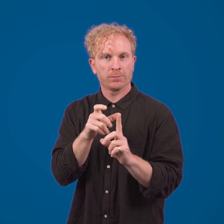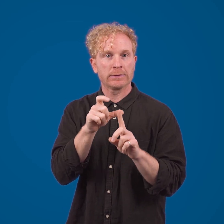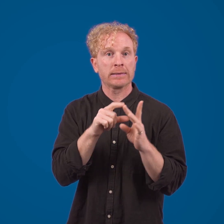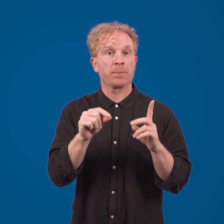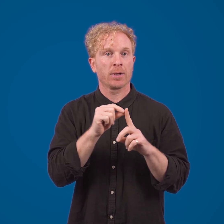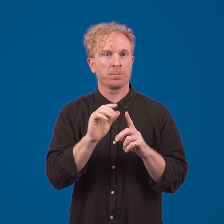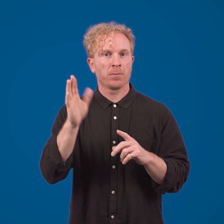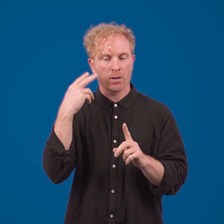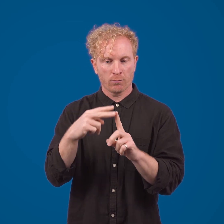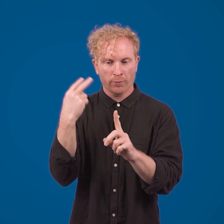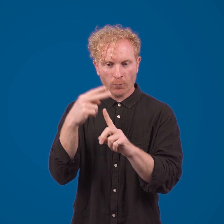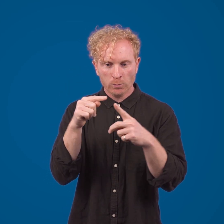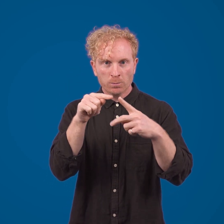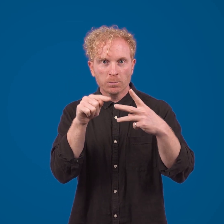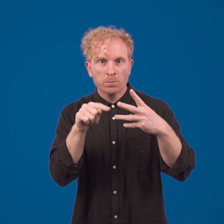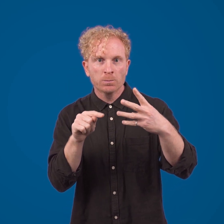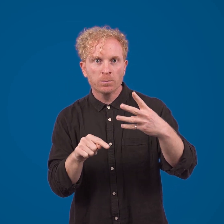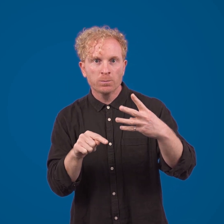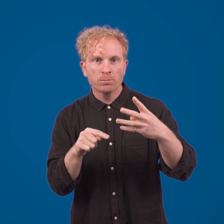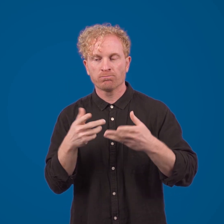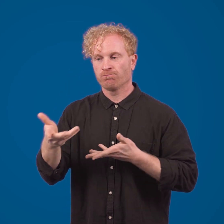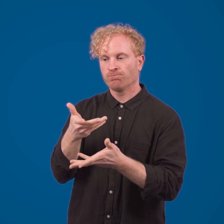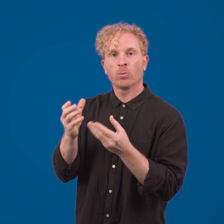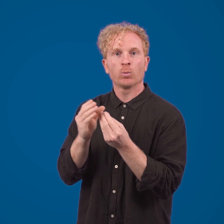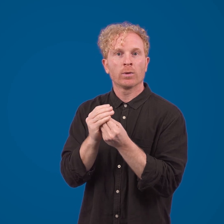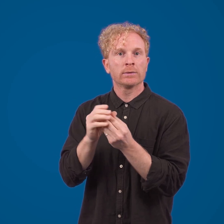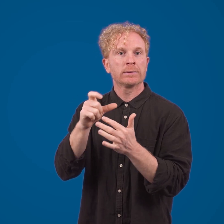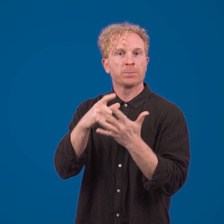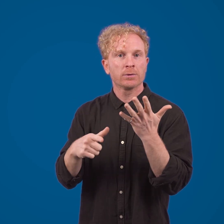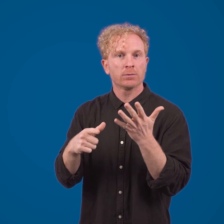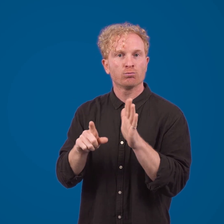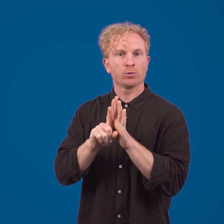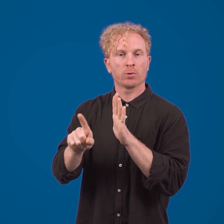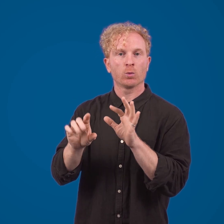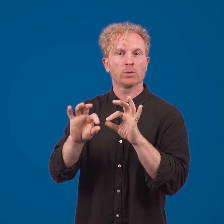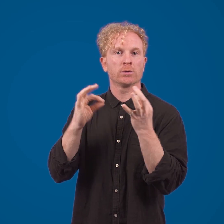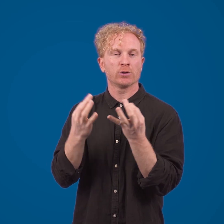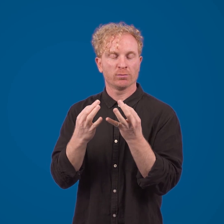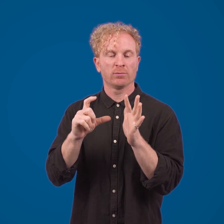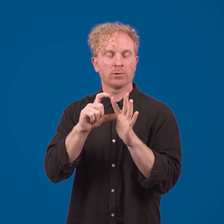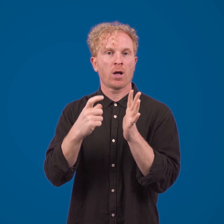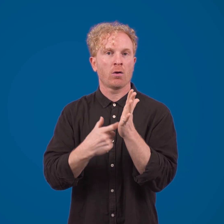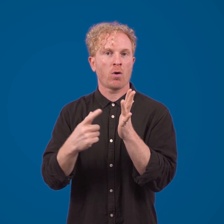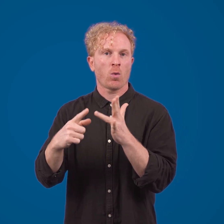The DIP was revised in consultation with Disability Representative Organisations (DROs)